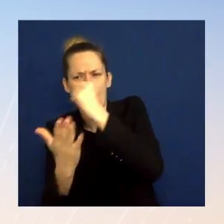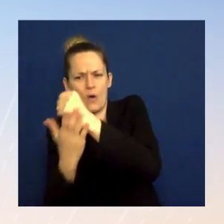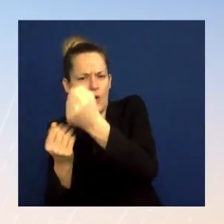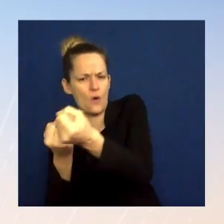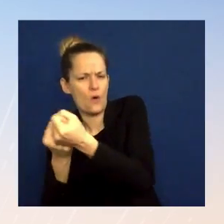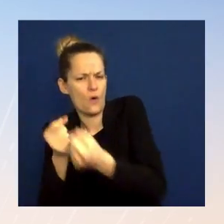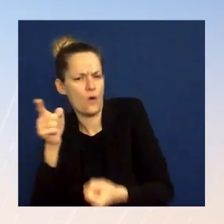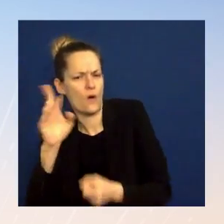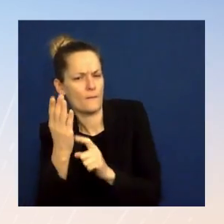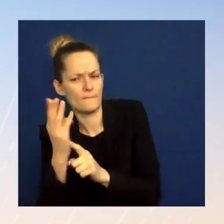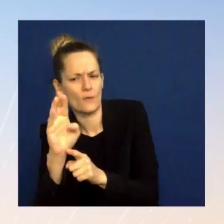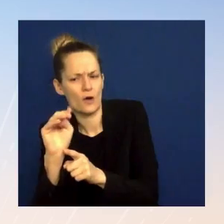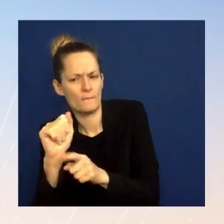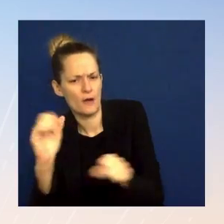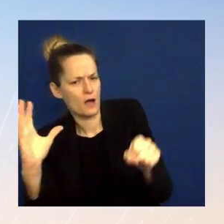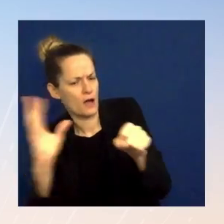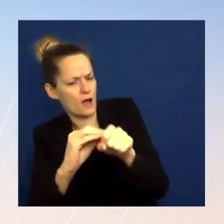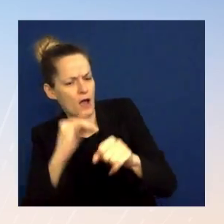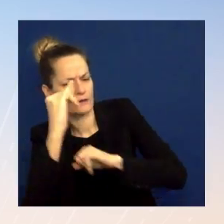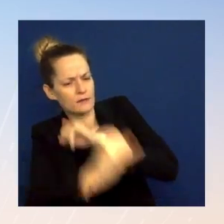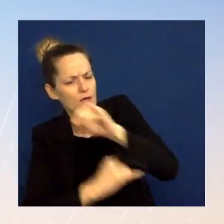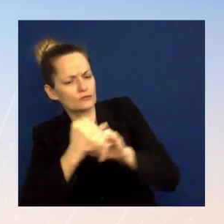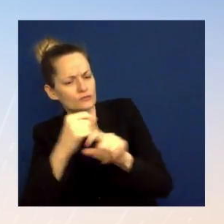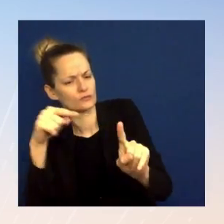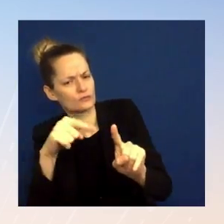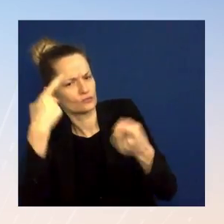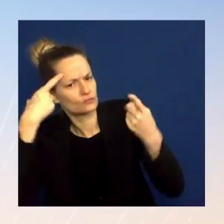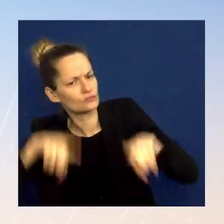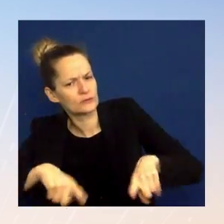What are the next steps? Could they be sanctions? Could they be talks?